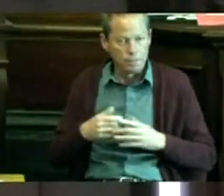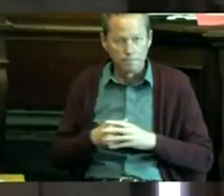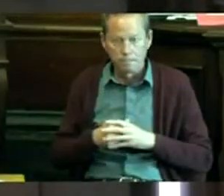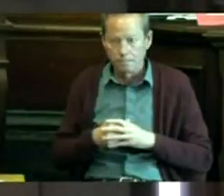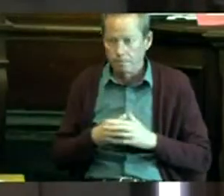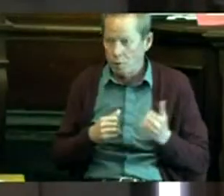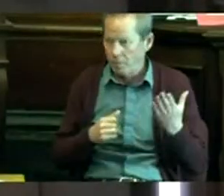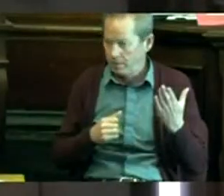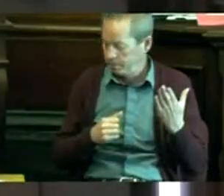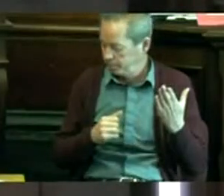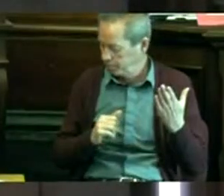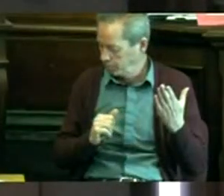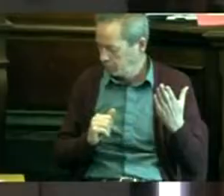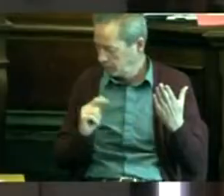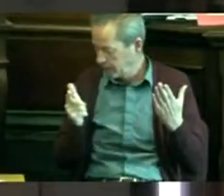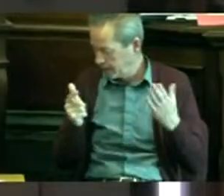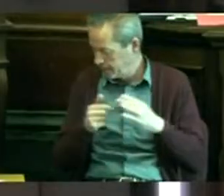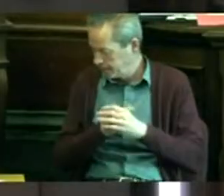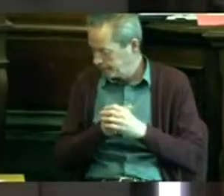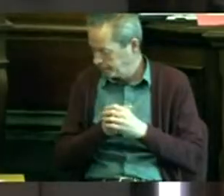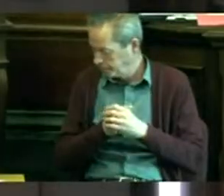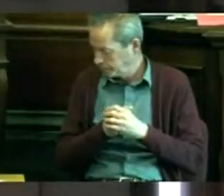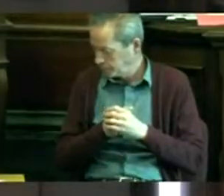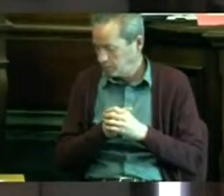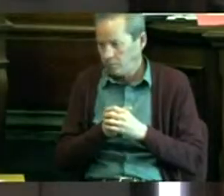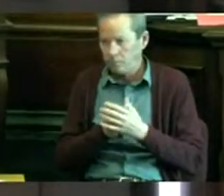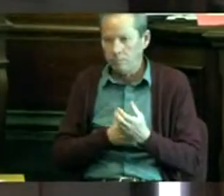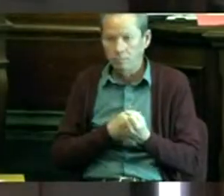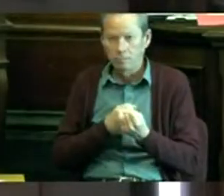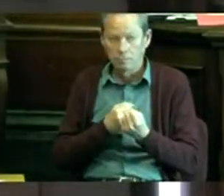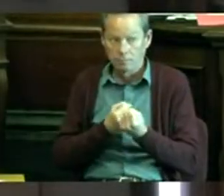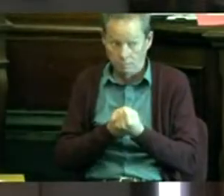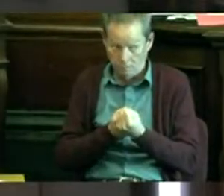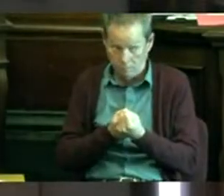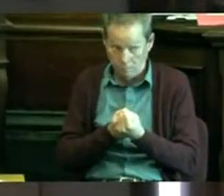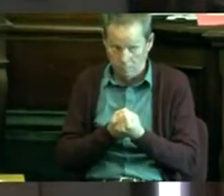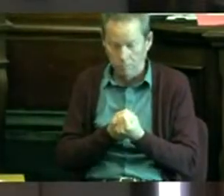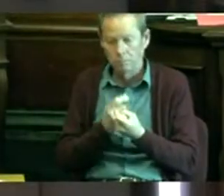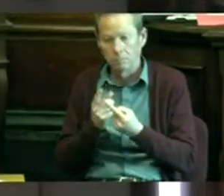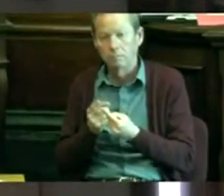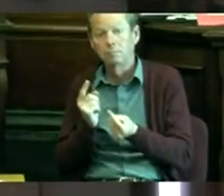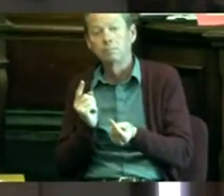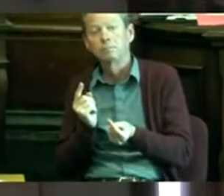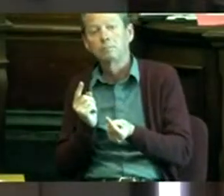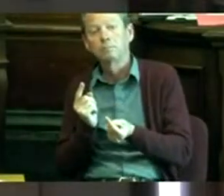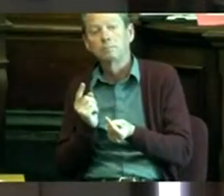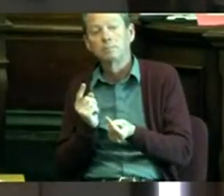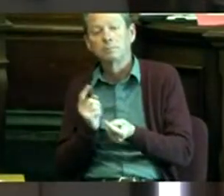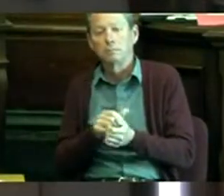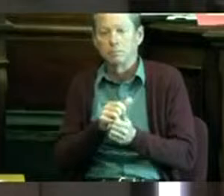at 6 p.m. Any questions, comments or concerns? Move it.